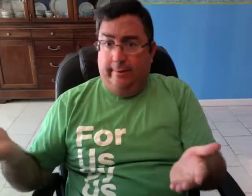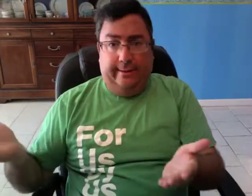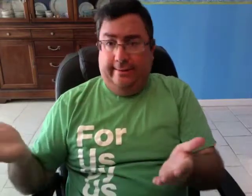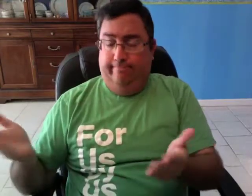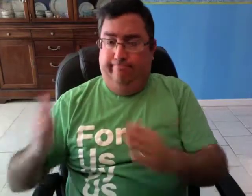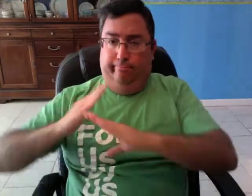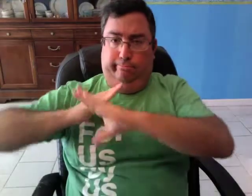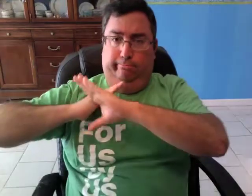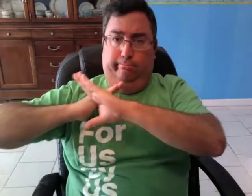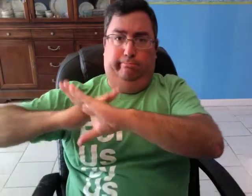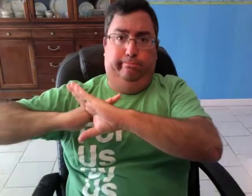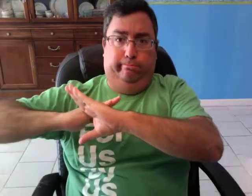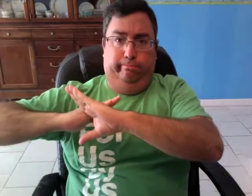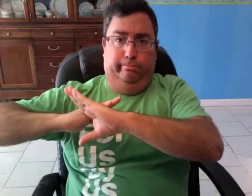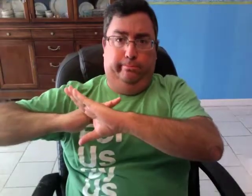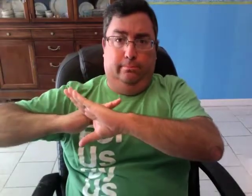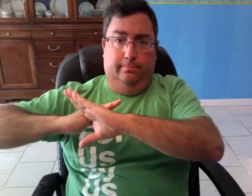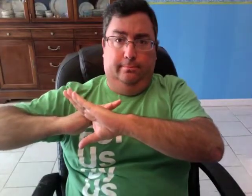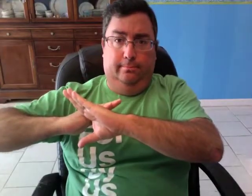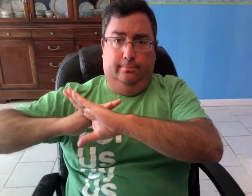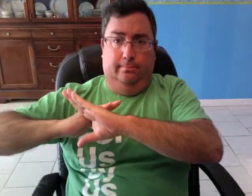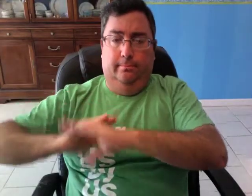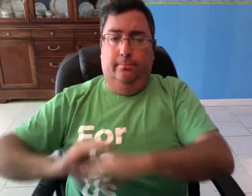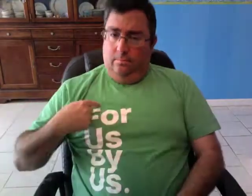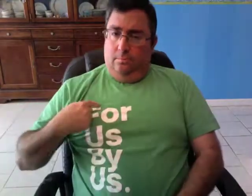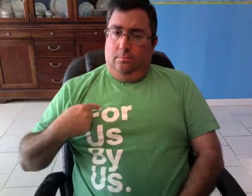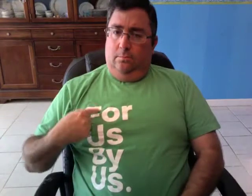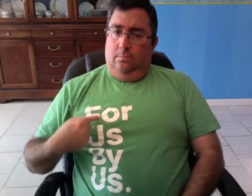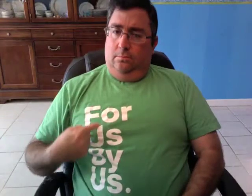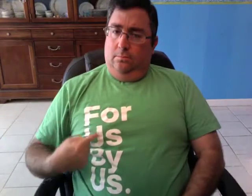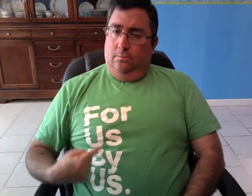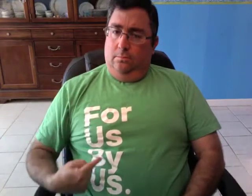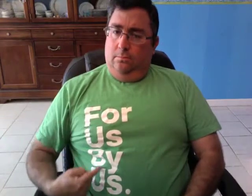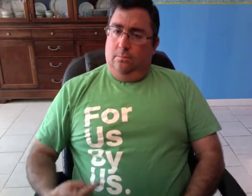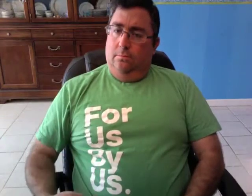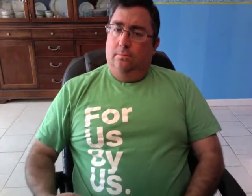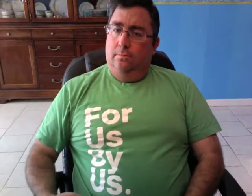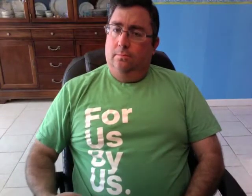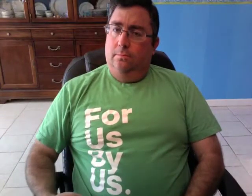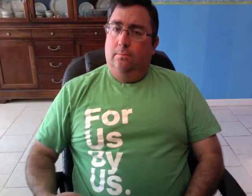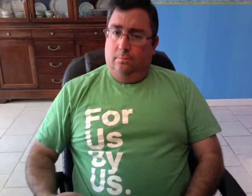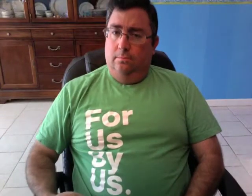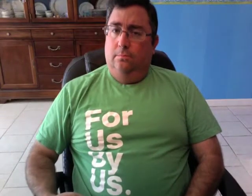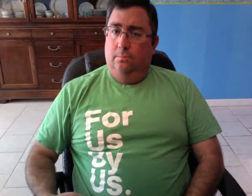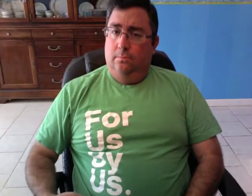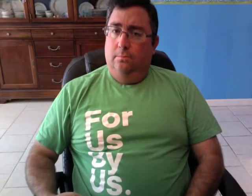See my shirt?